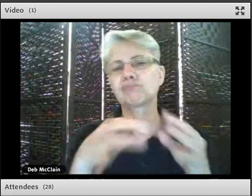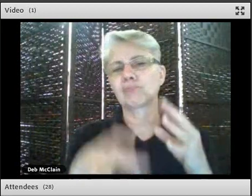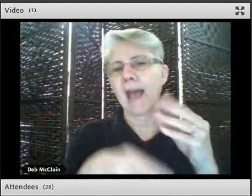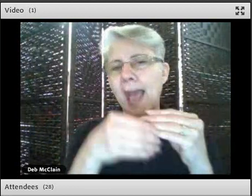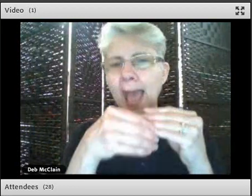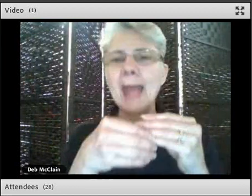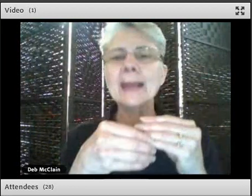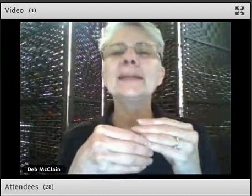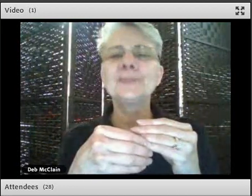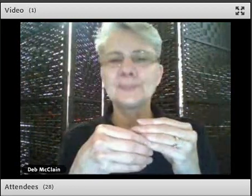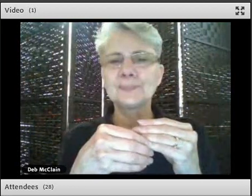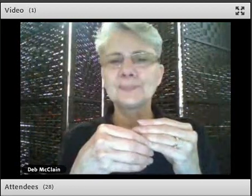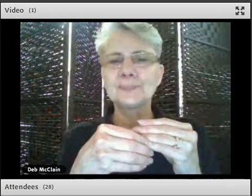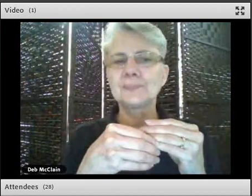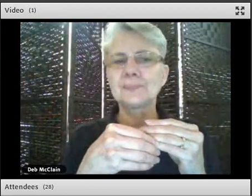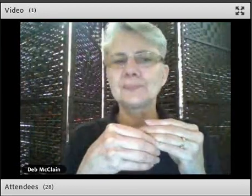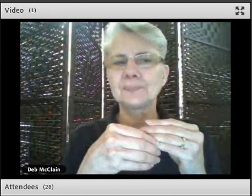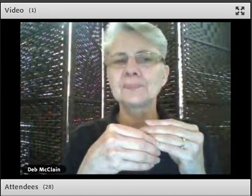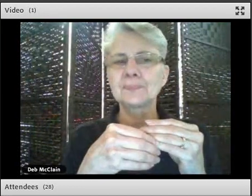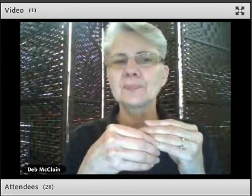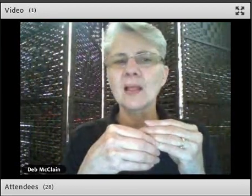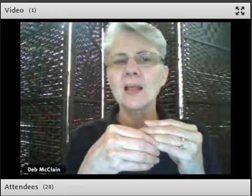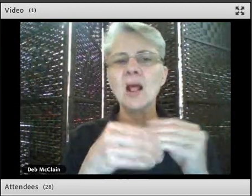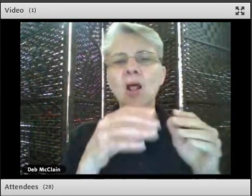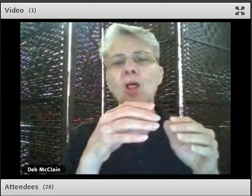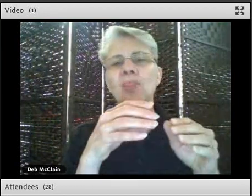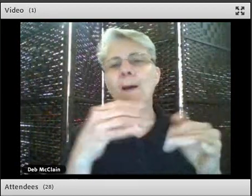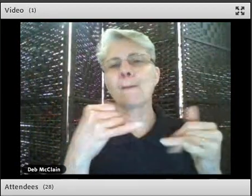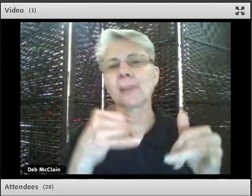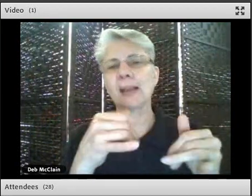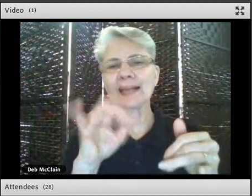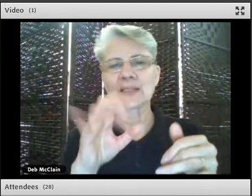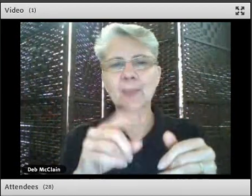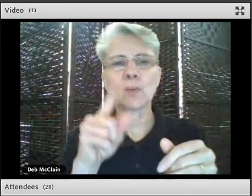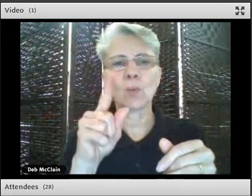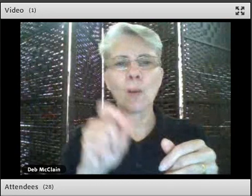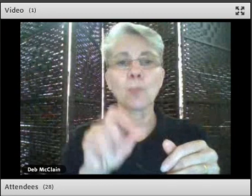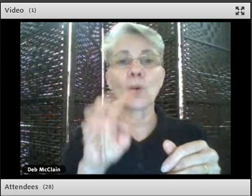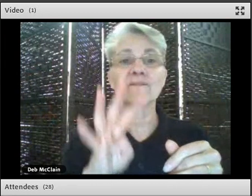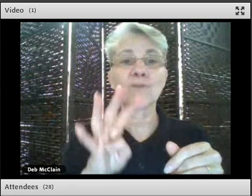so you can see what it might look like. You, of course, don't need to do that for CD audio,